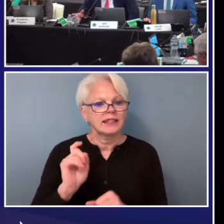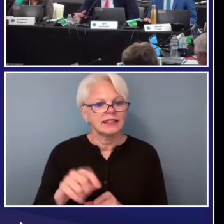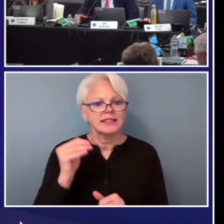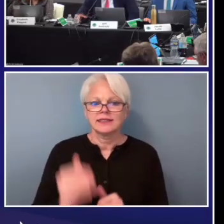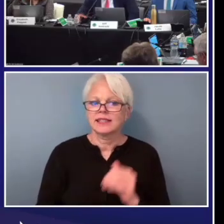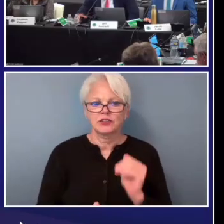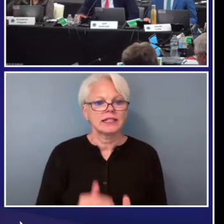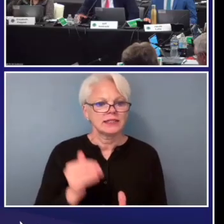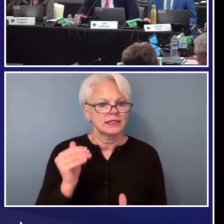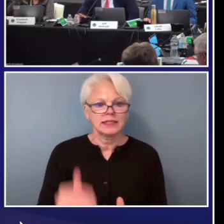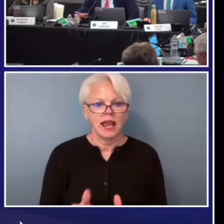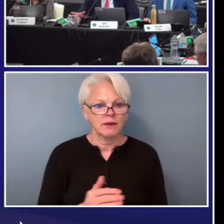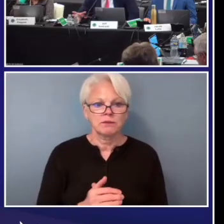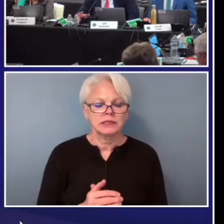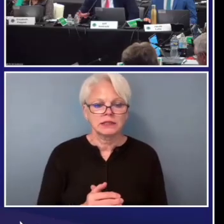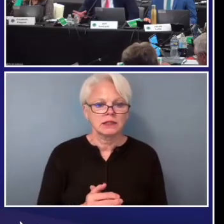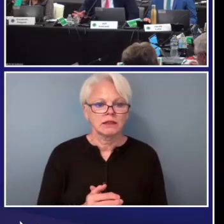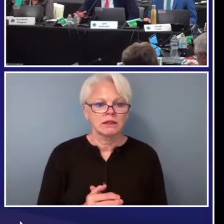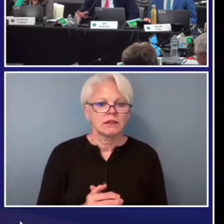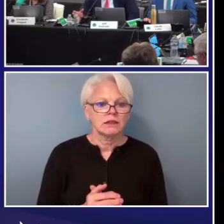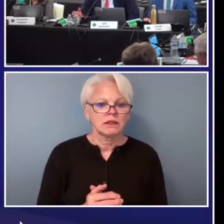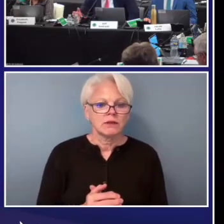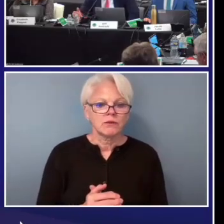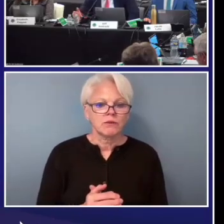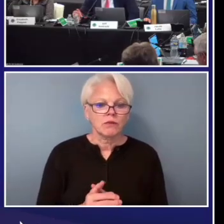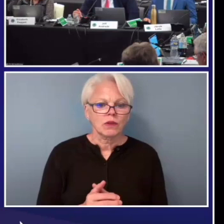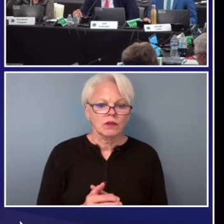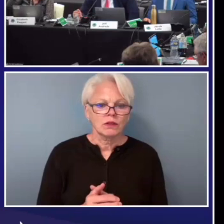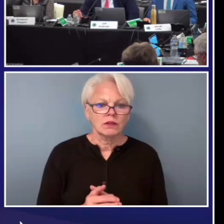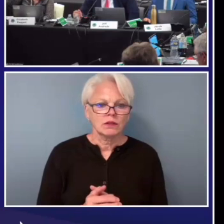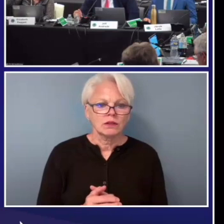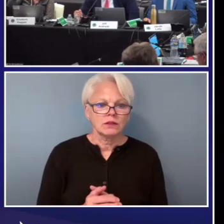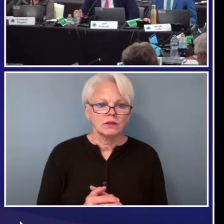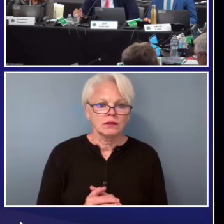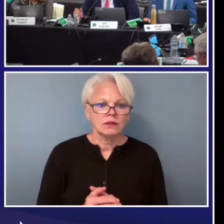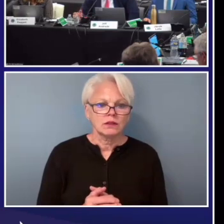Um, to, um, put in,